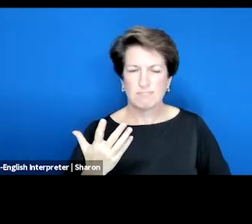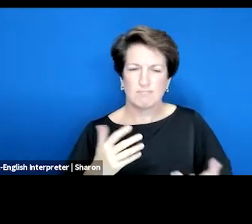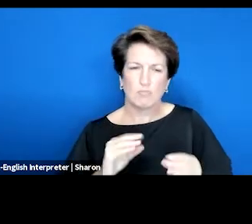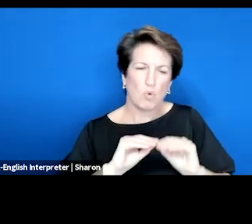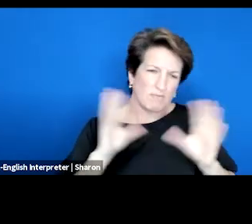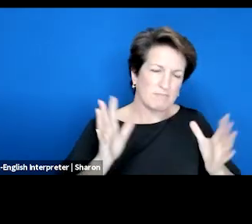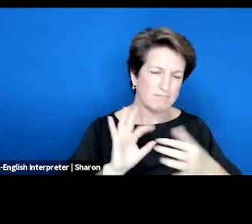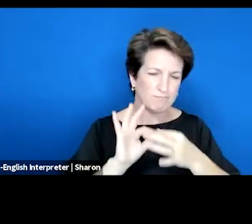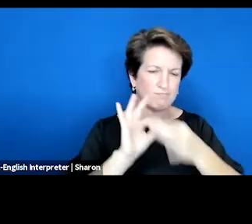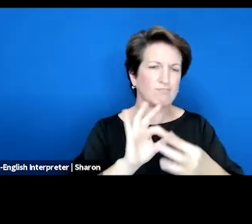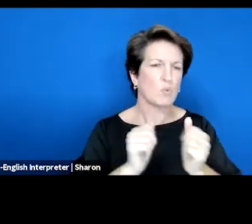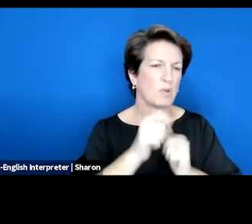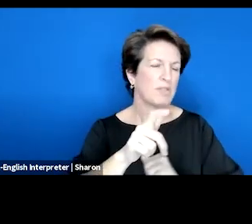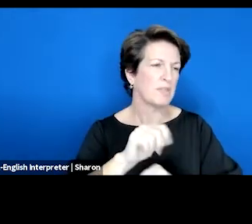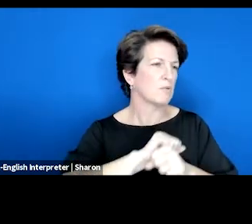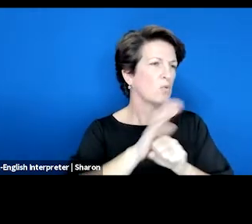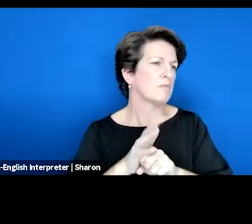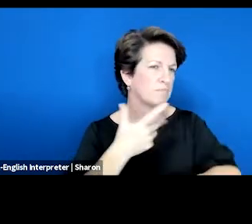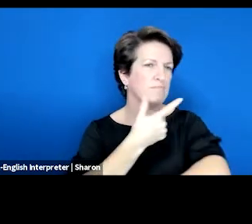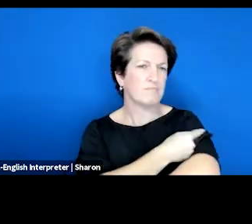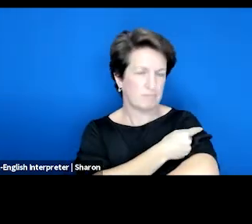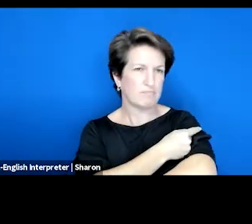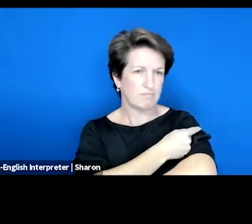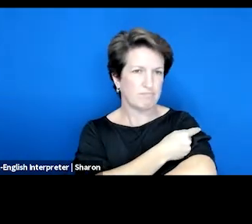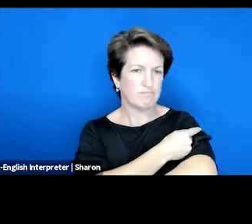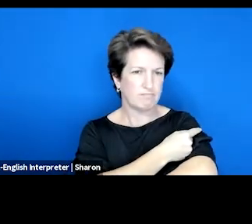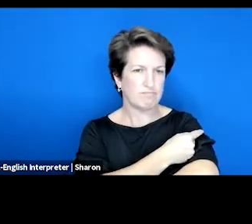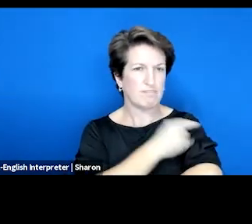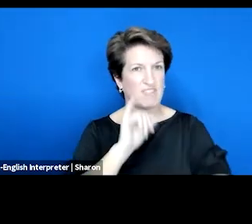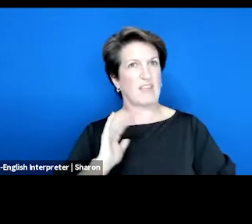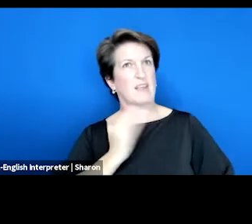as well, we think that's important in terms of centering voices of disabled